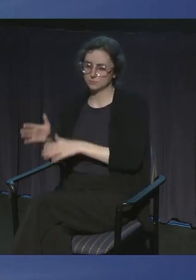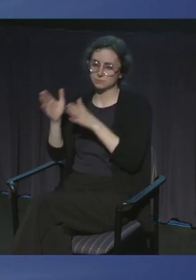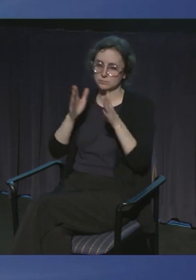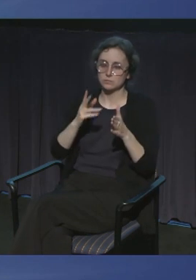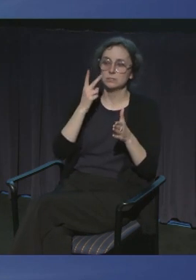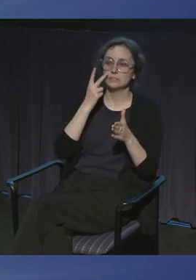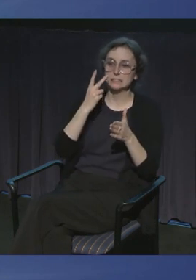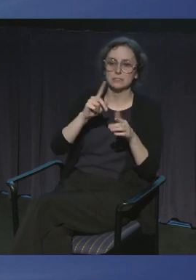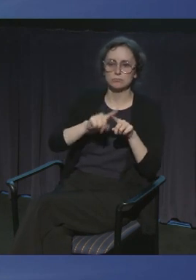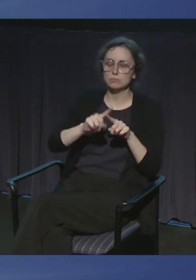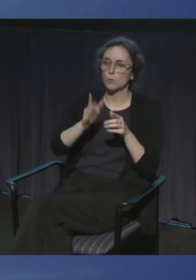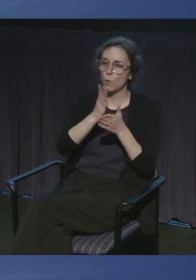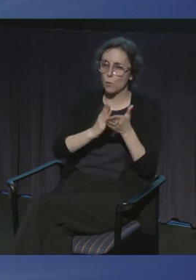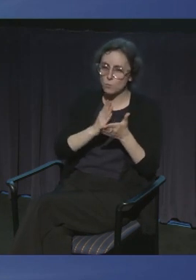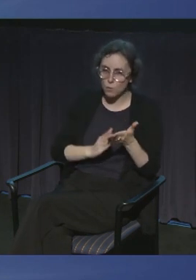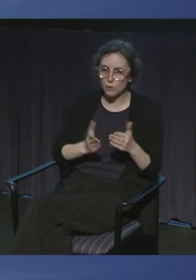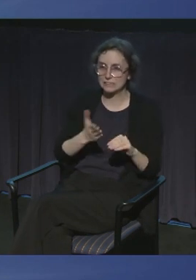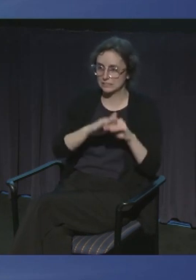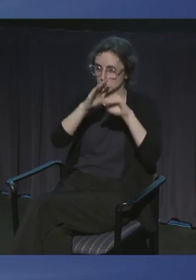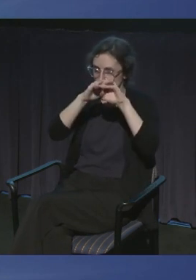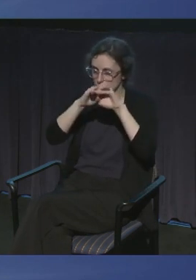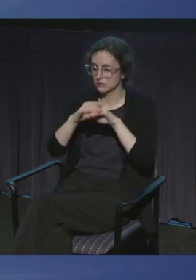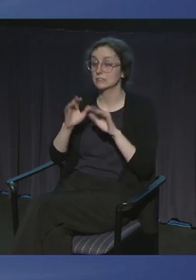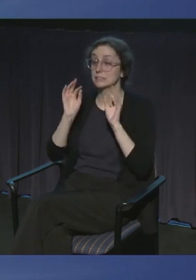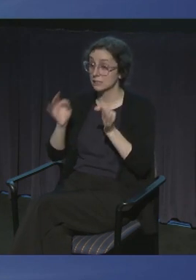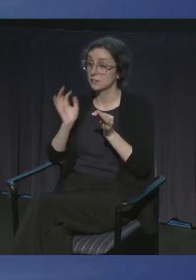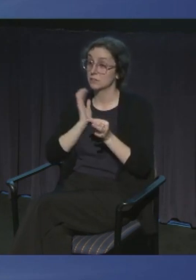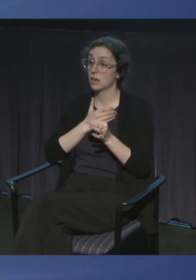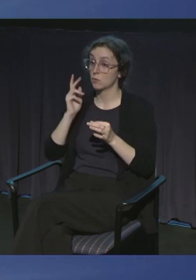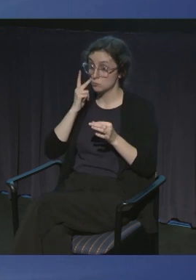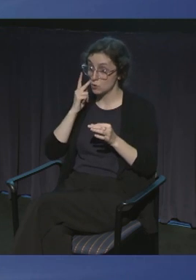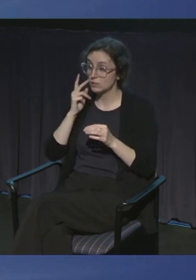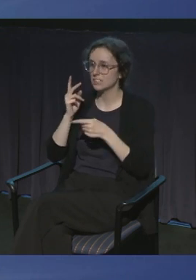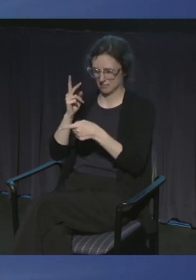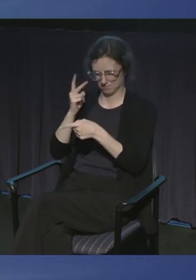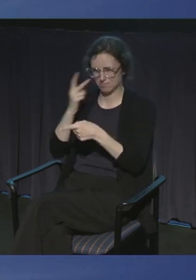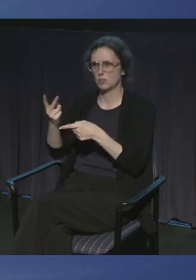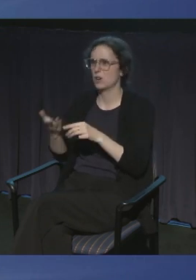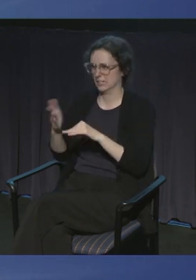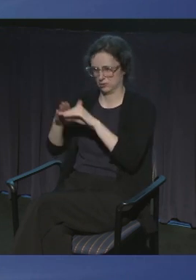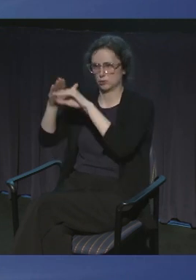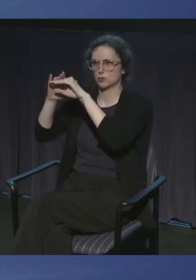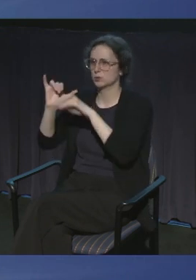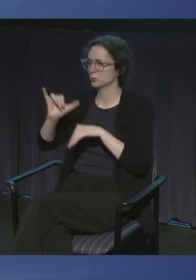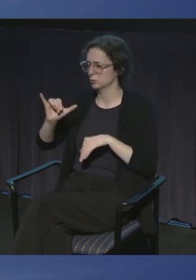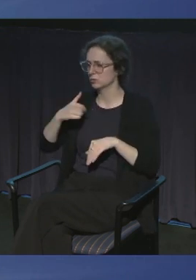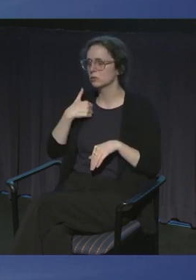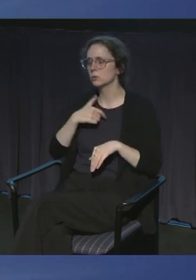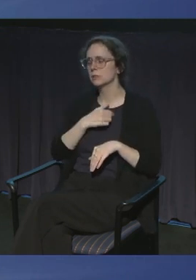AND WE SAW CERTAIN NLR PROTEINS